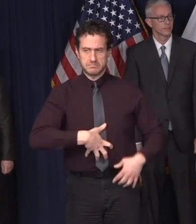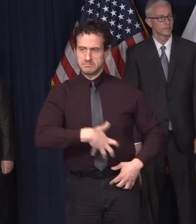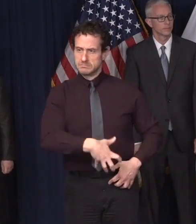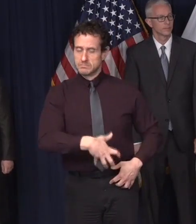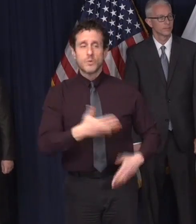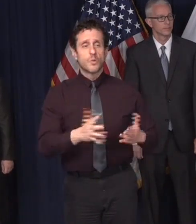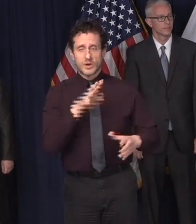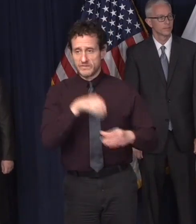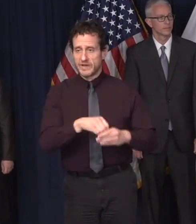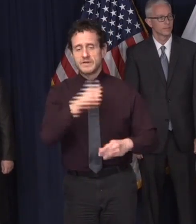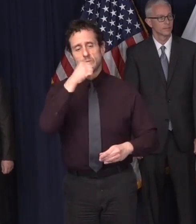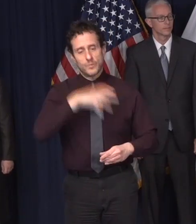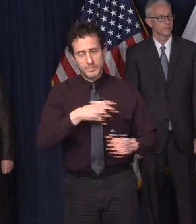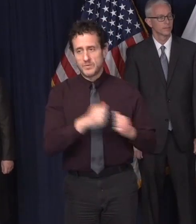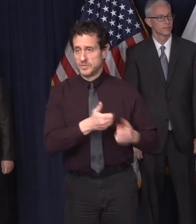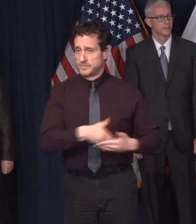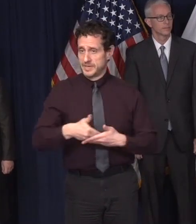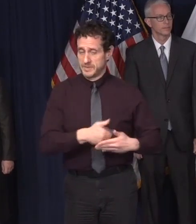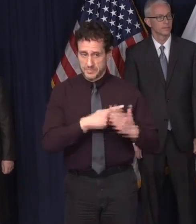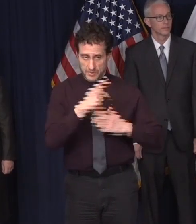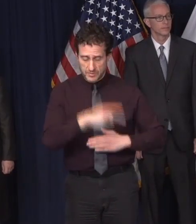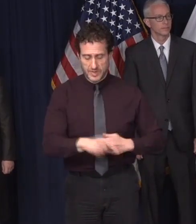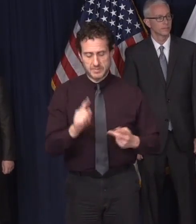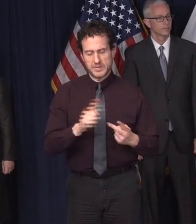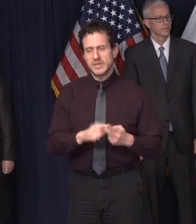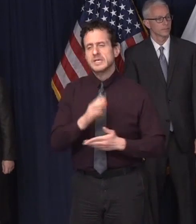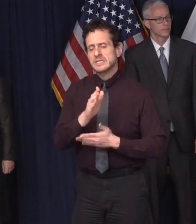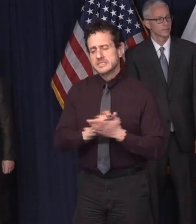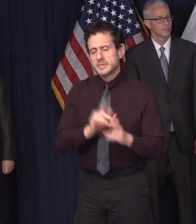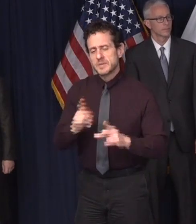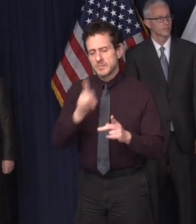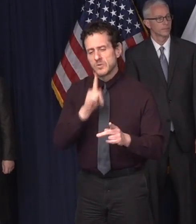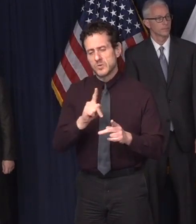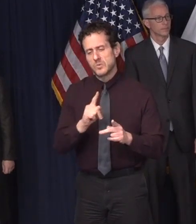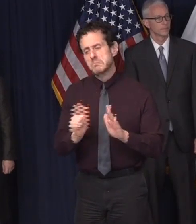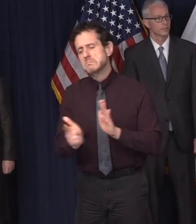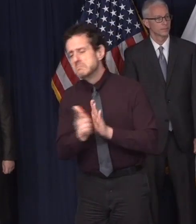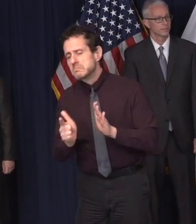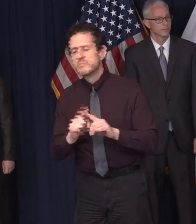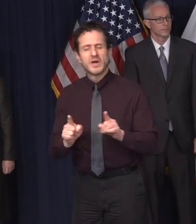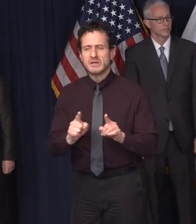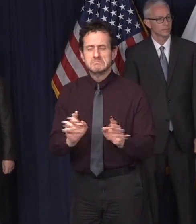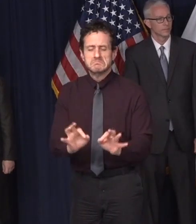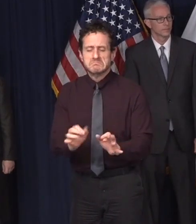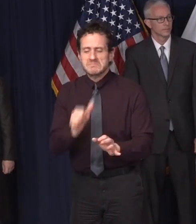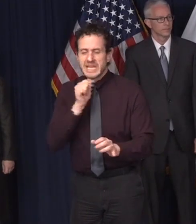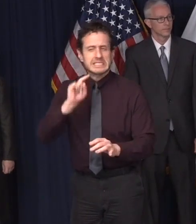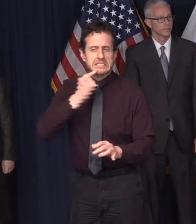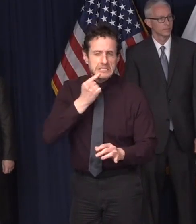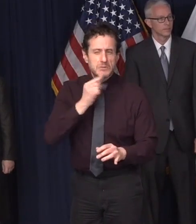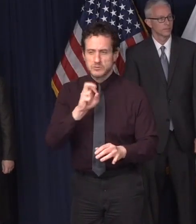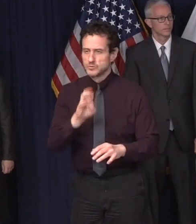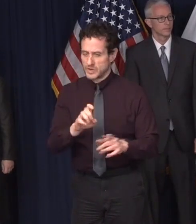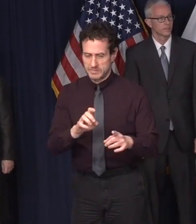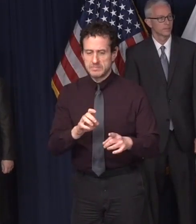1:00 P.M. TODAY. THIS INCLUDED SOME OF OUR FEMALE INMATES WHO ARE PREGNANT OR IN